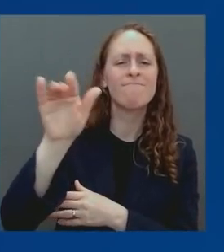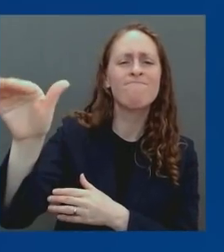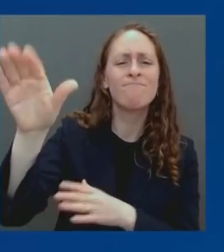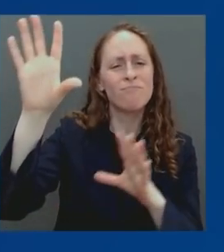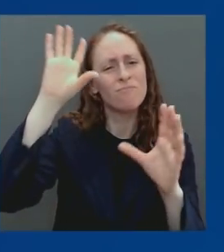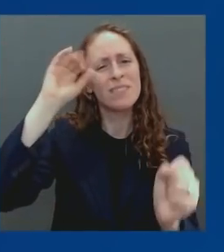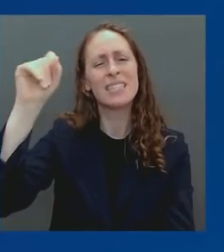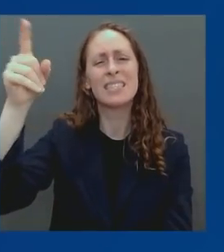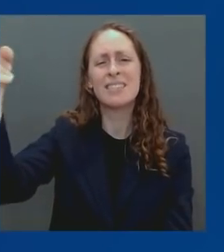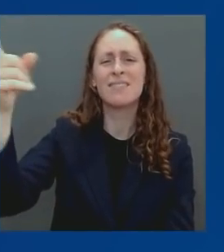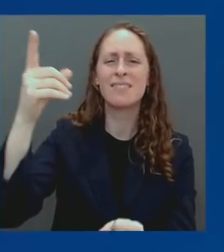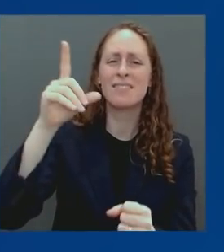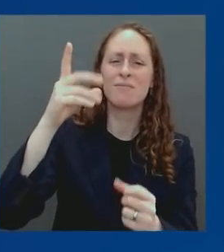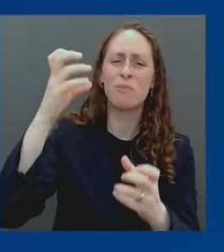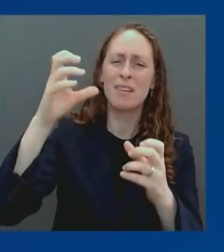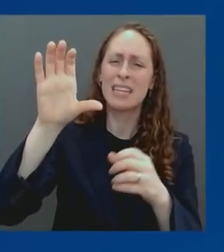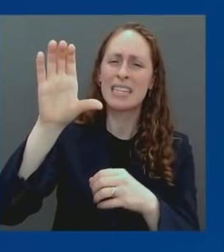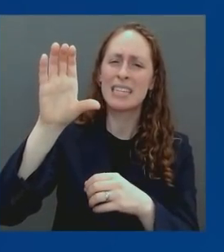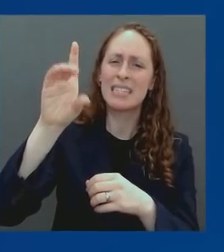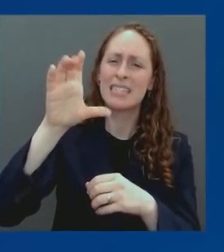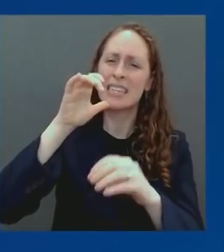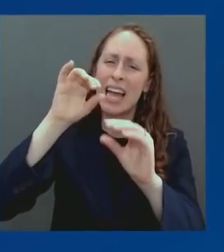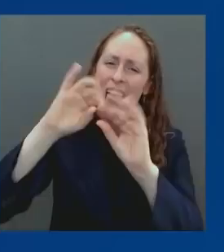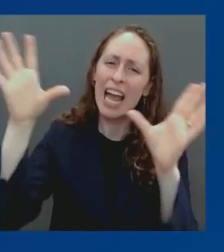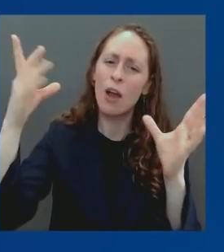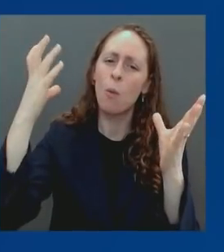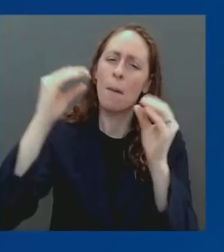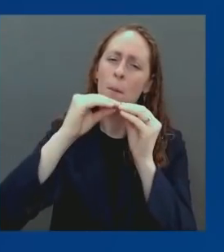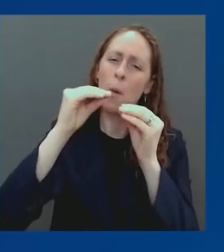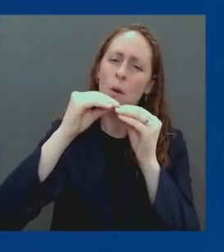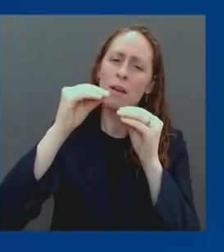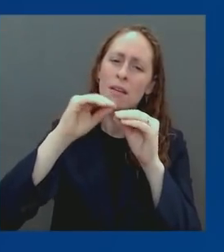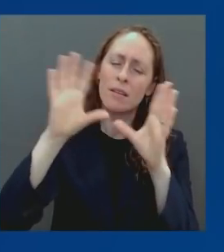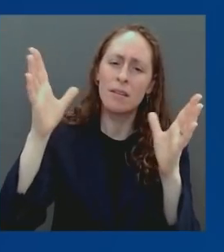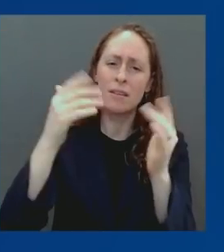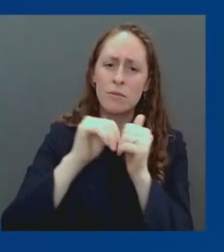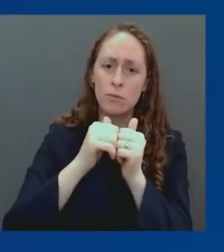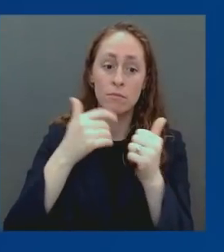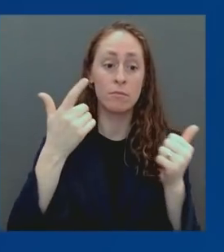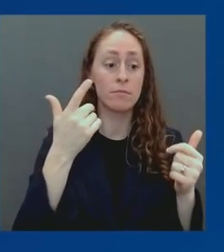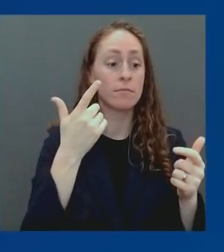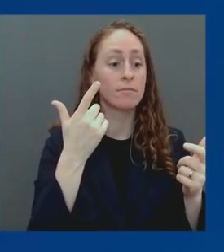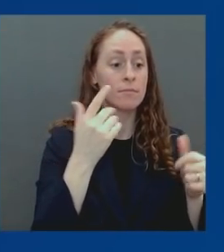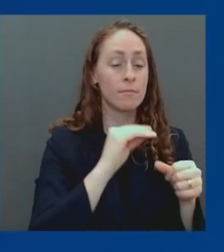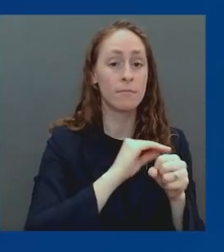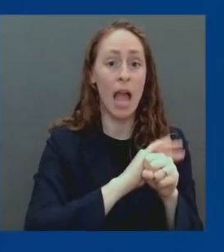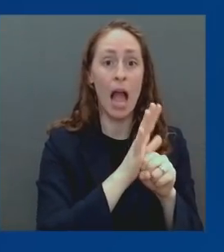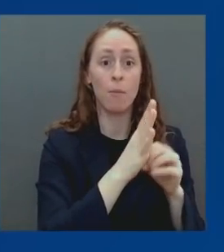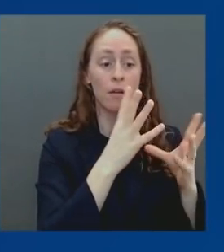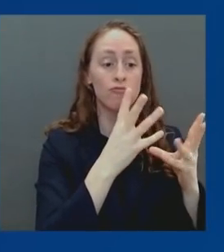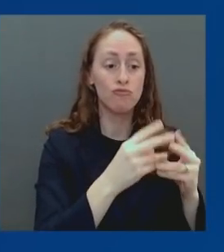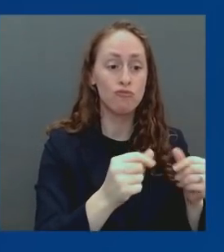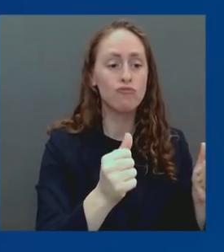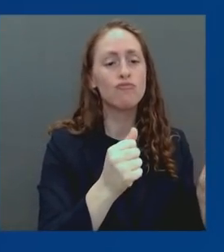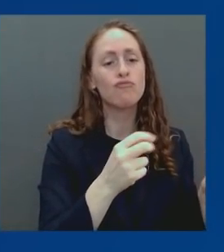and into a greater state of normality might look like. Obviously, I know we're not quite there yet.